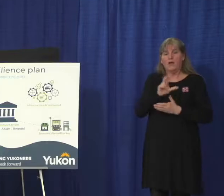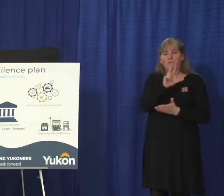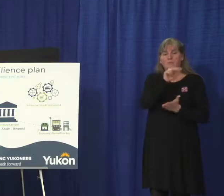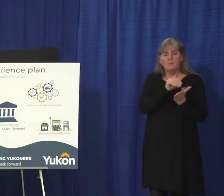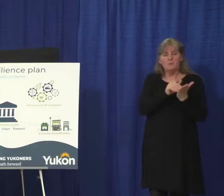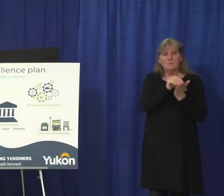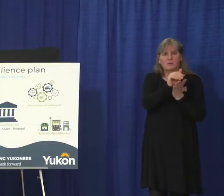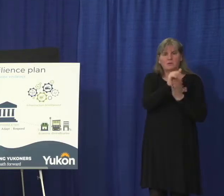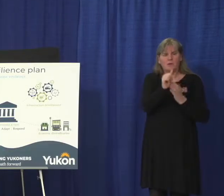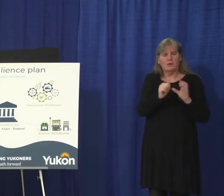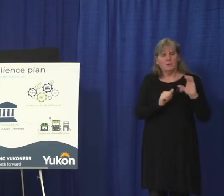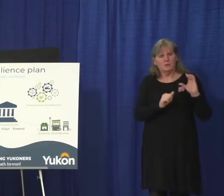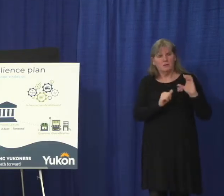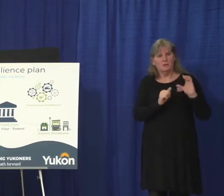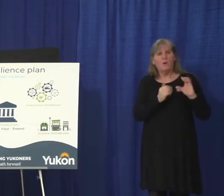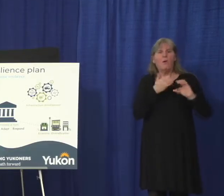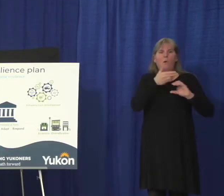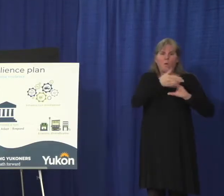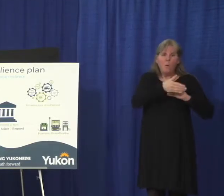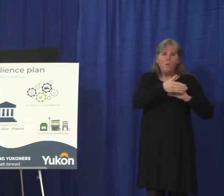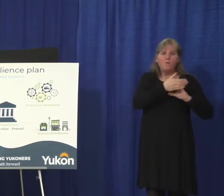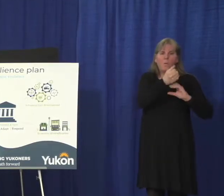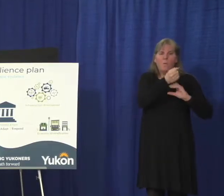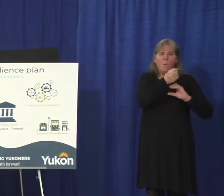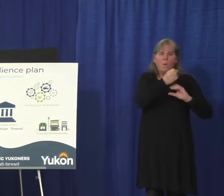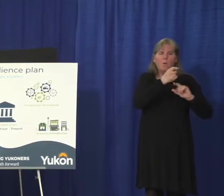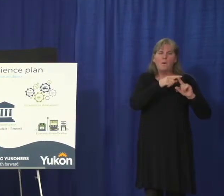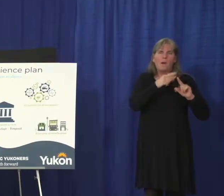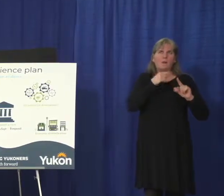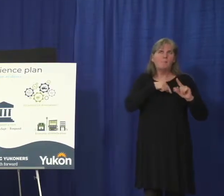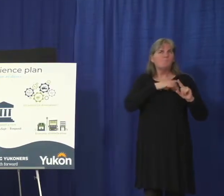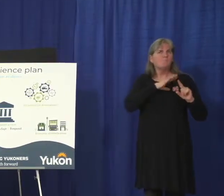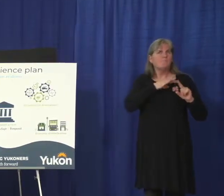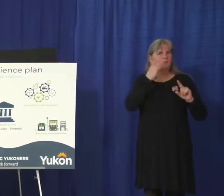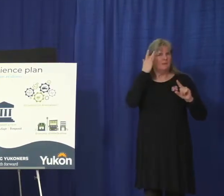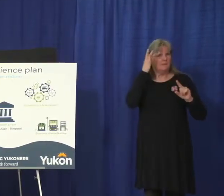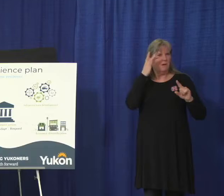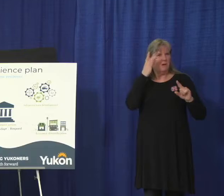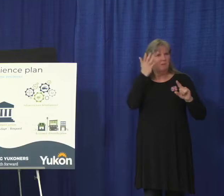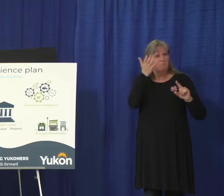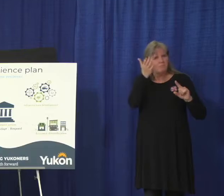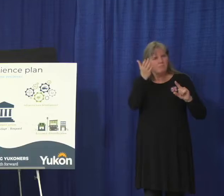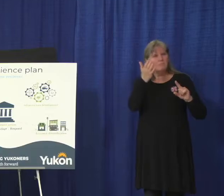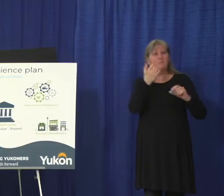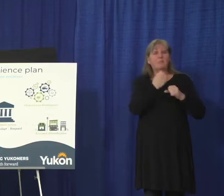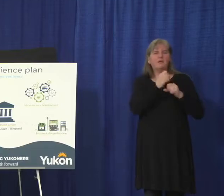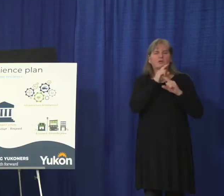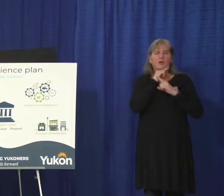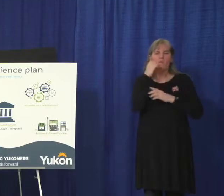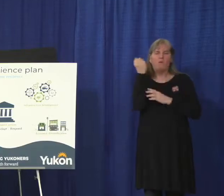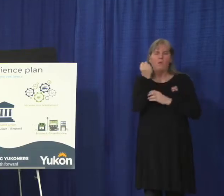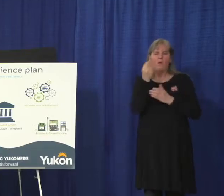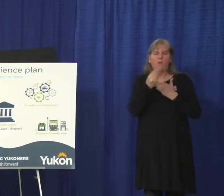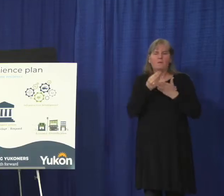think it was smart by folks to make sure we had that. I'm going to hand it over to Minister McLean to speak to